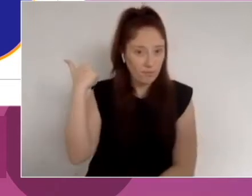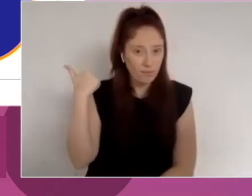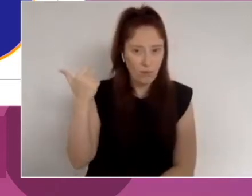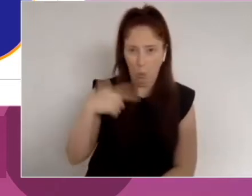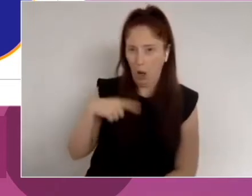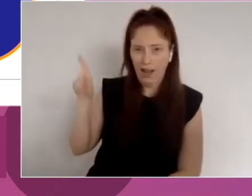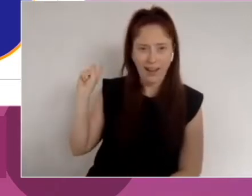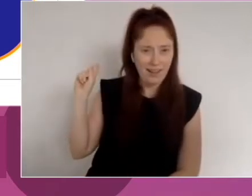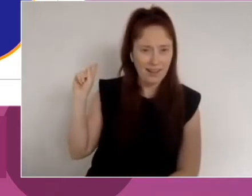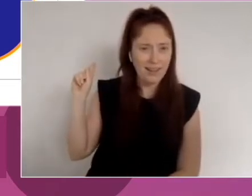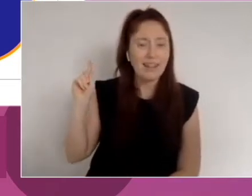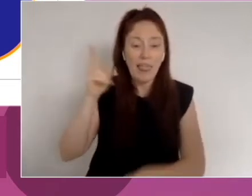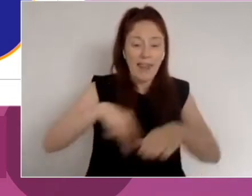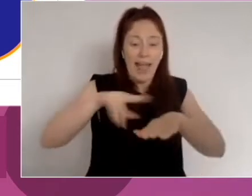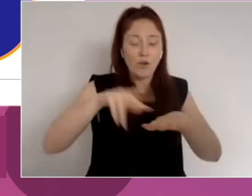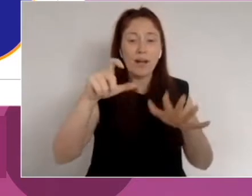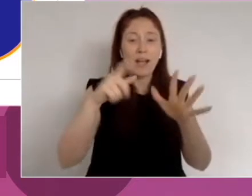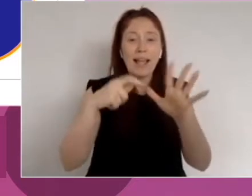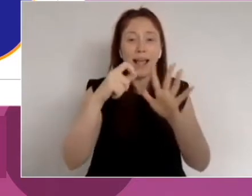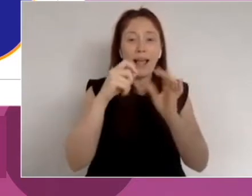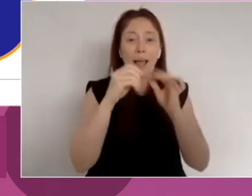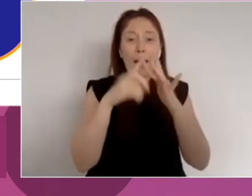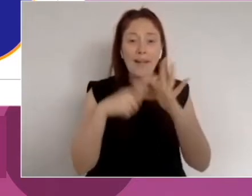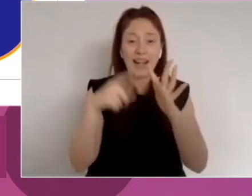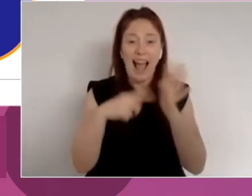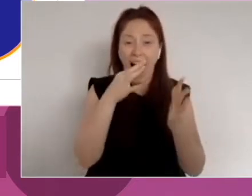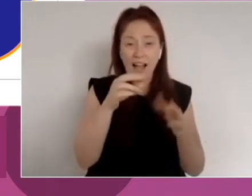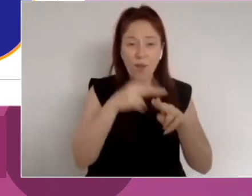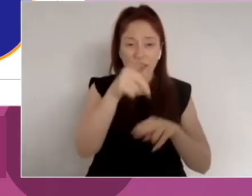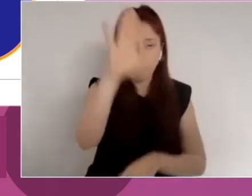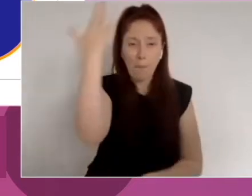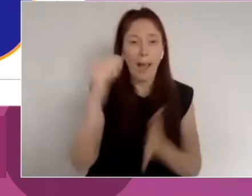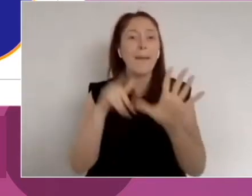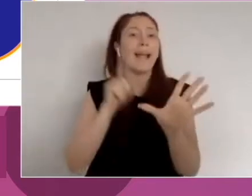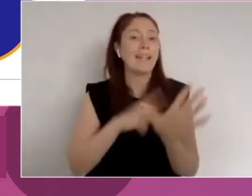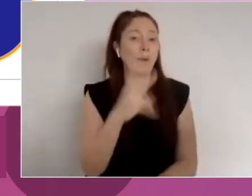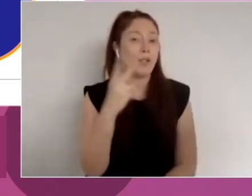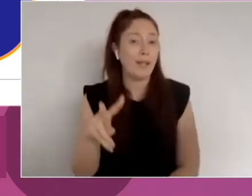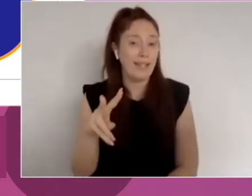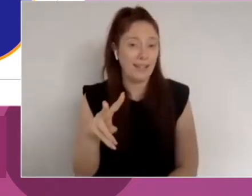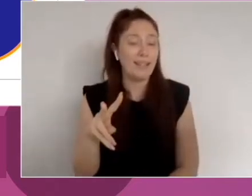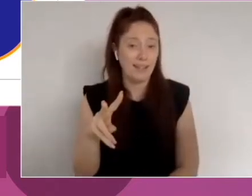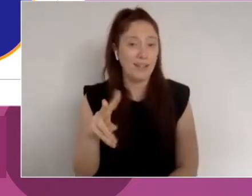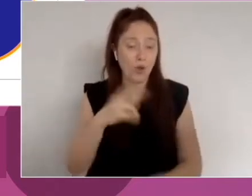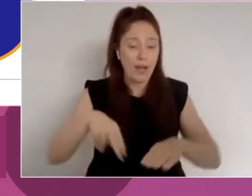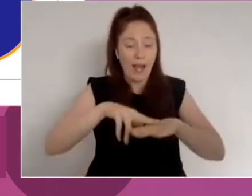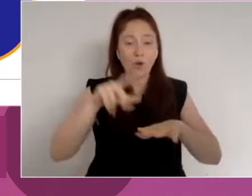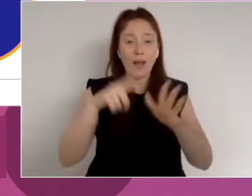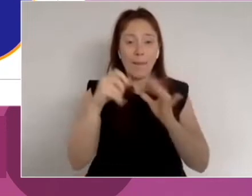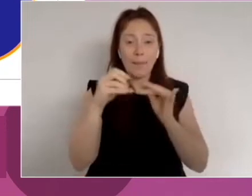from National Cabinet back in April 2020. So National Cabinet had formed in March 2020.